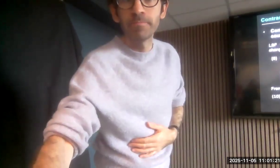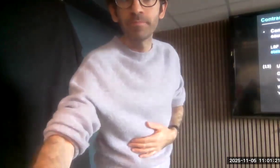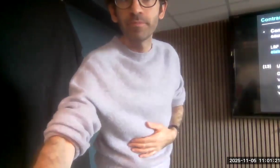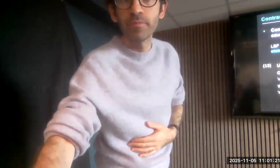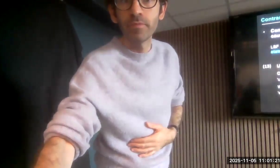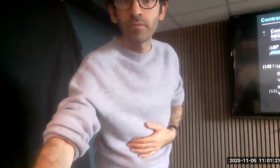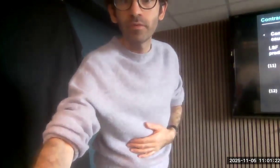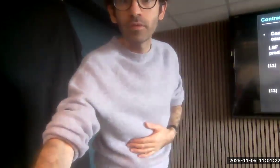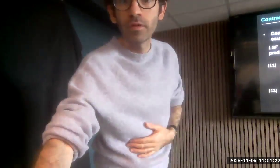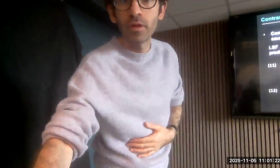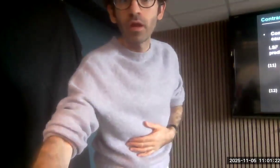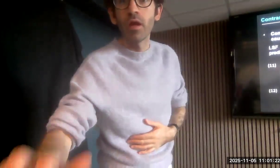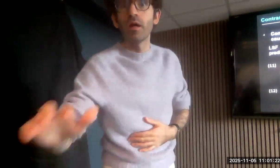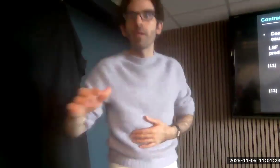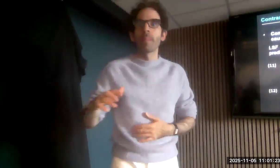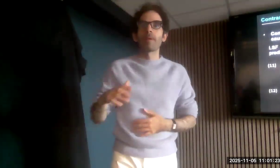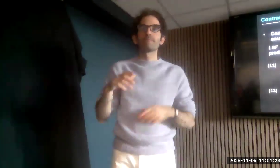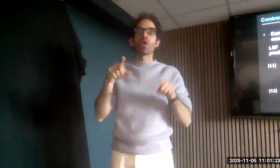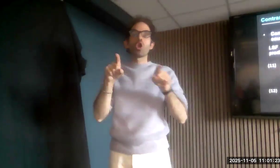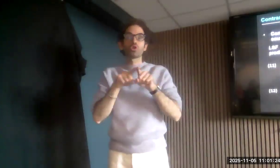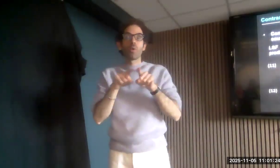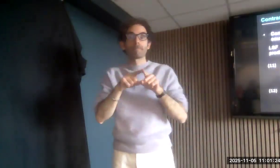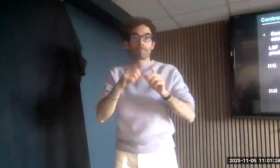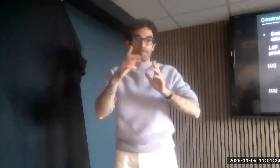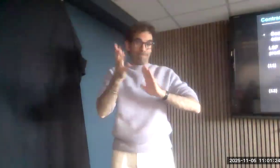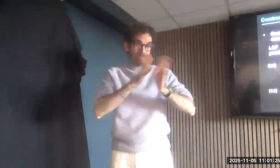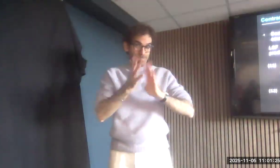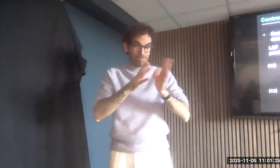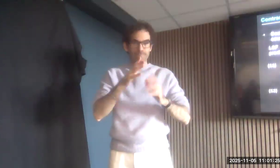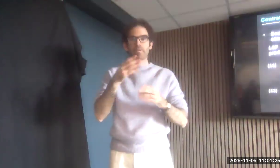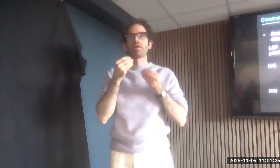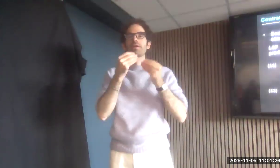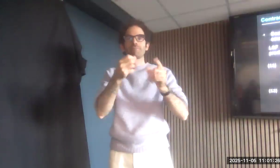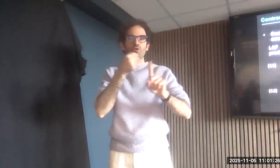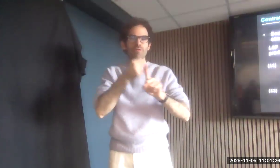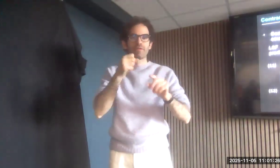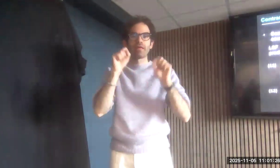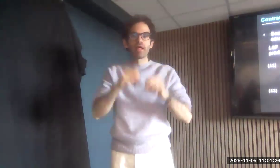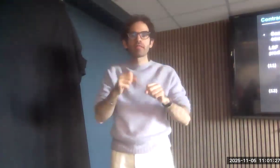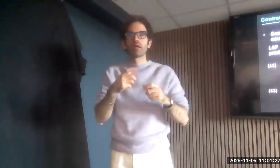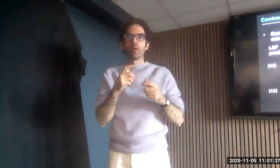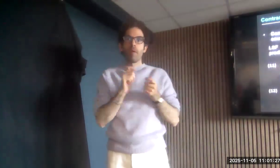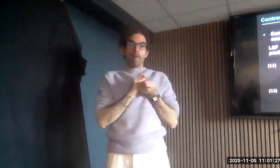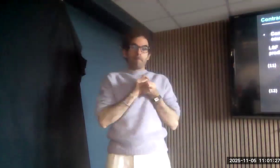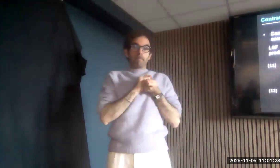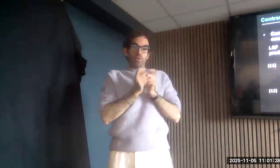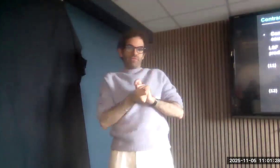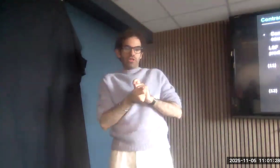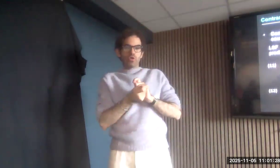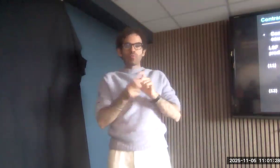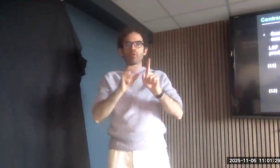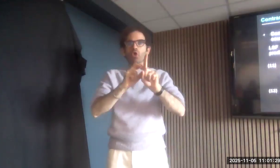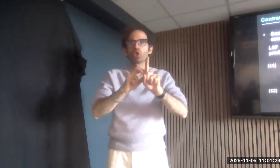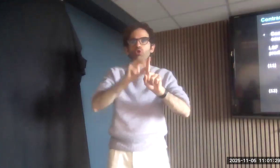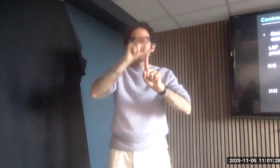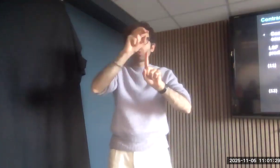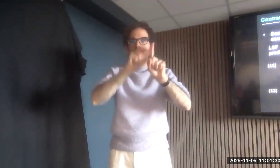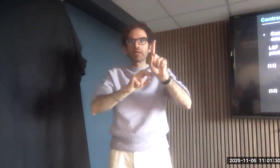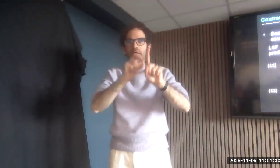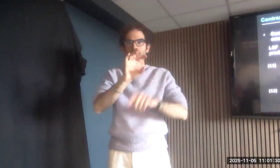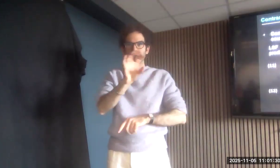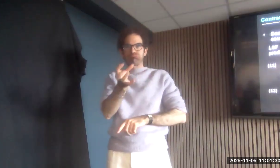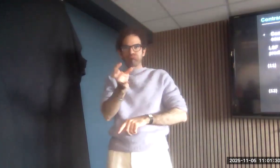To cause someone to sneeze.